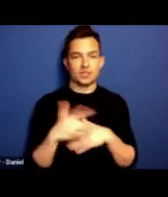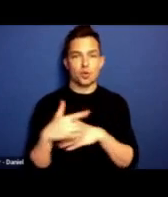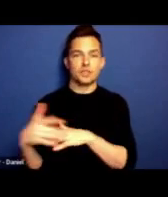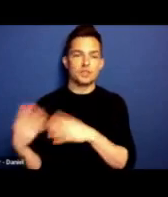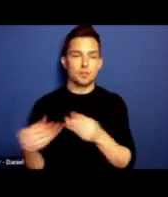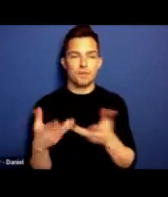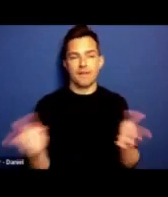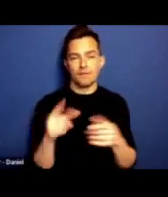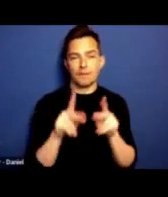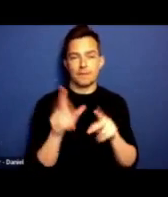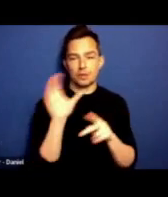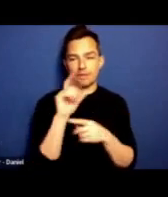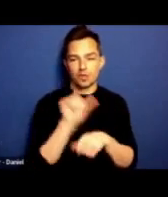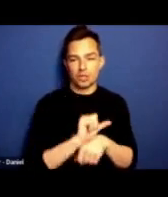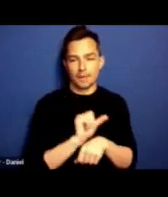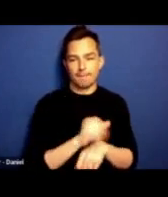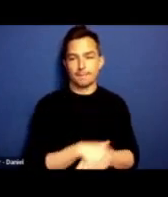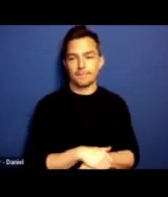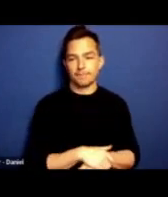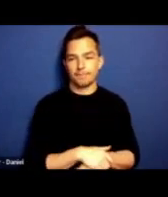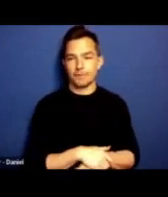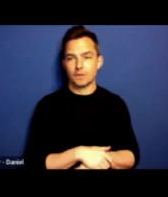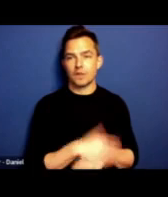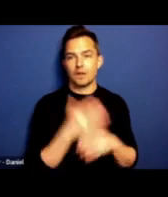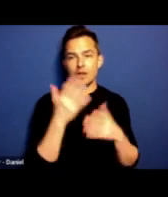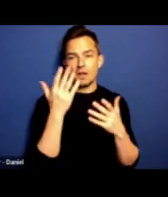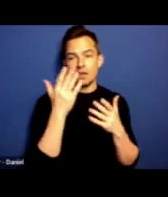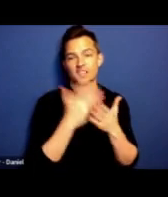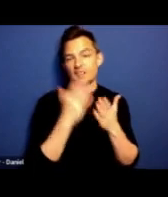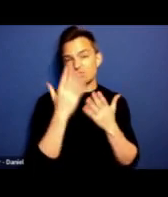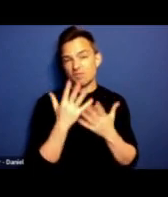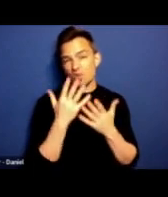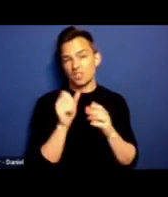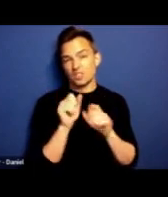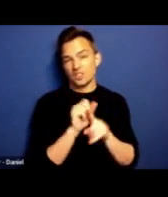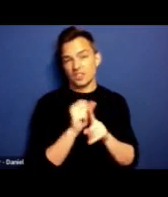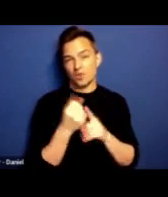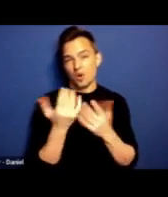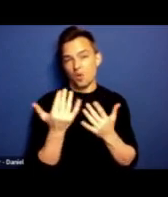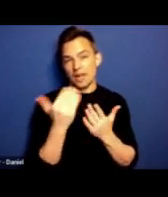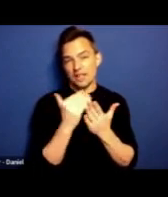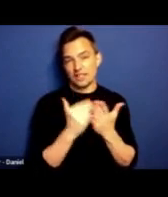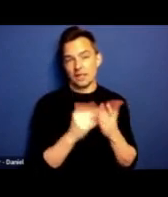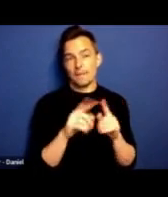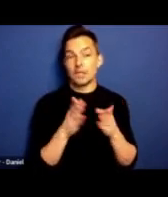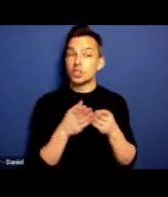seekers. Unless, you know, in some unfortunate situations, there are a waitlist. But in general, this is a very robust